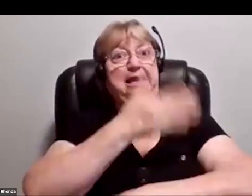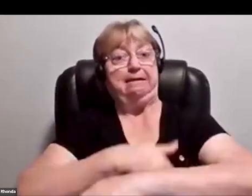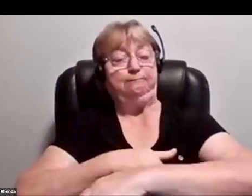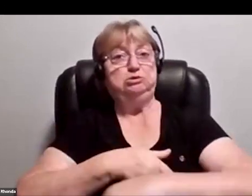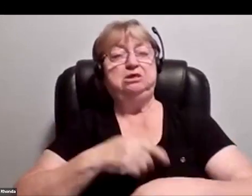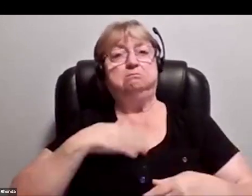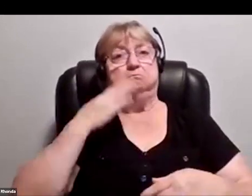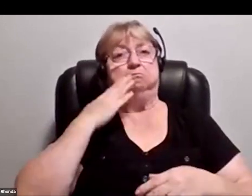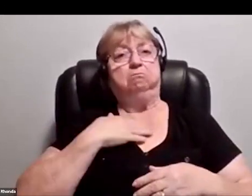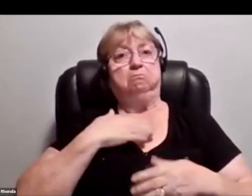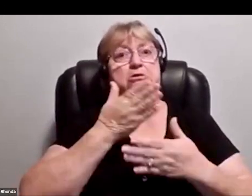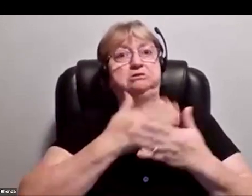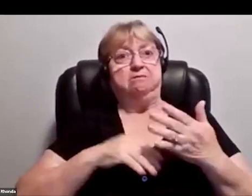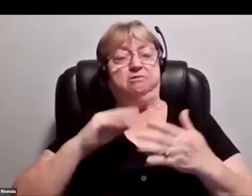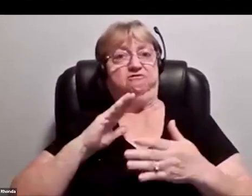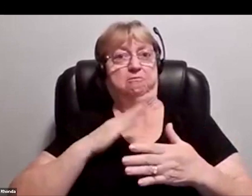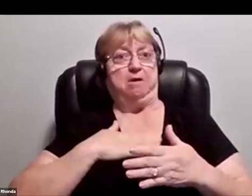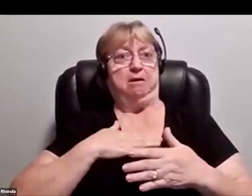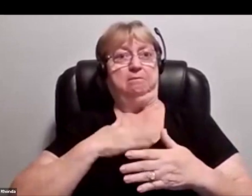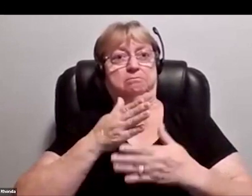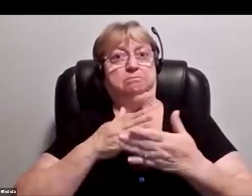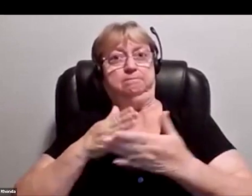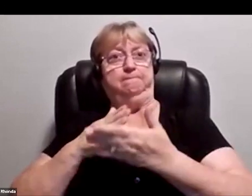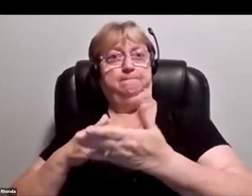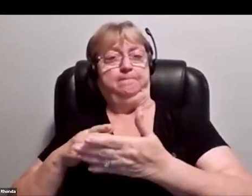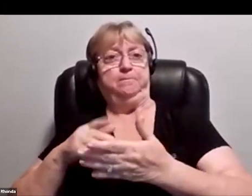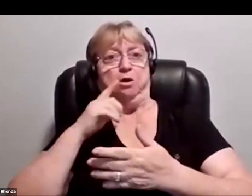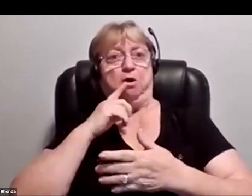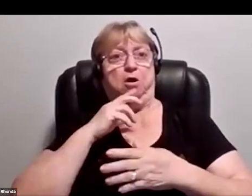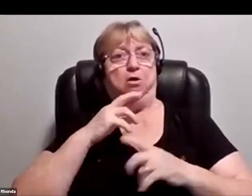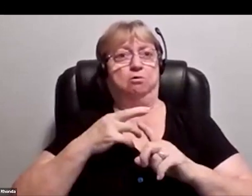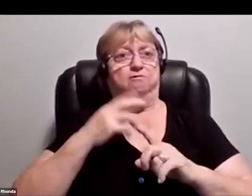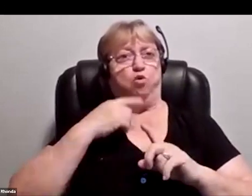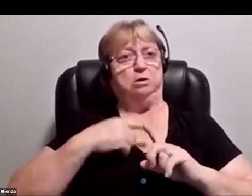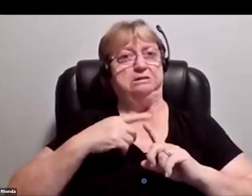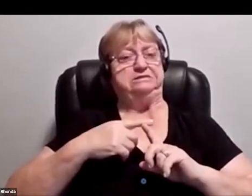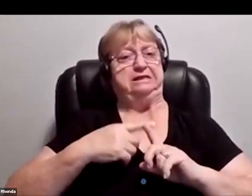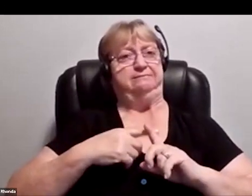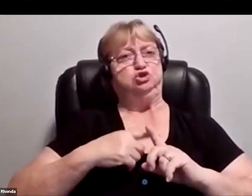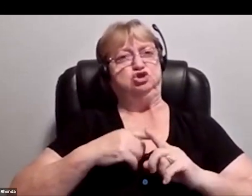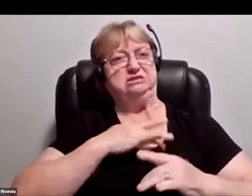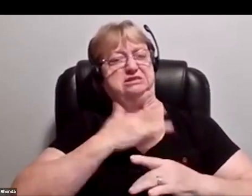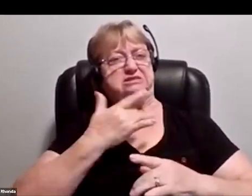are radiated for particular temperatures. Usually more worried about things getting too hot and had to flex